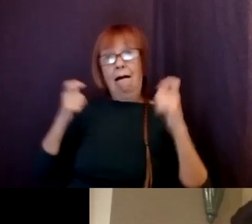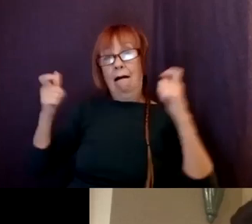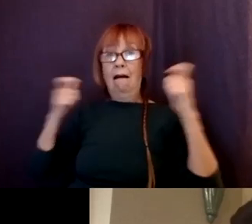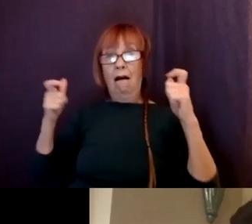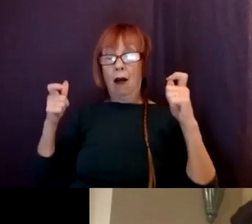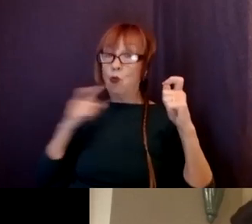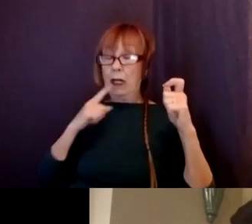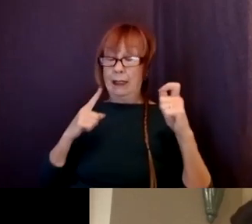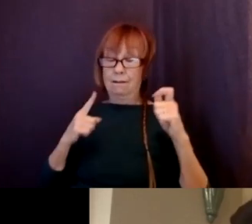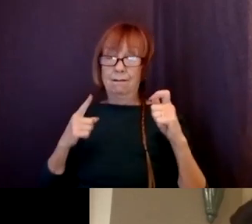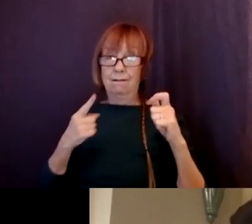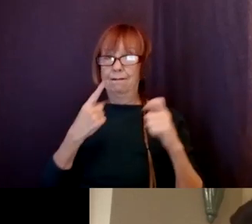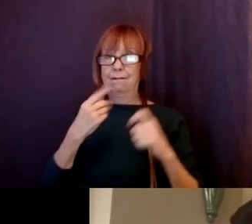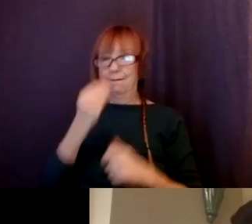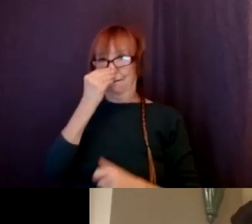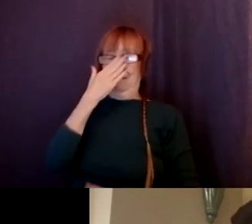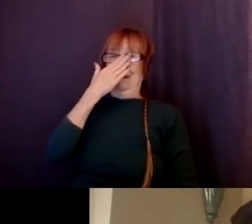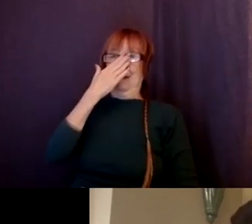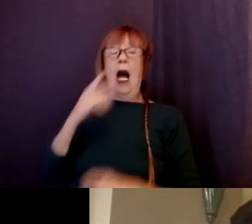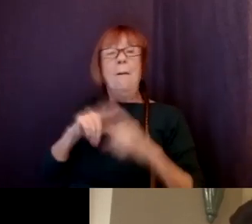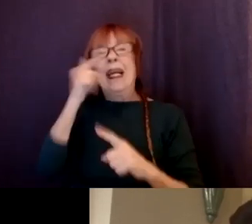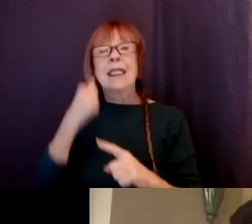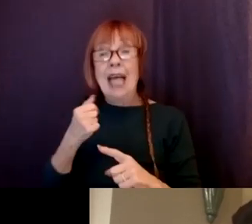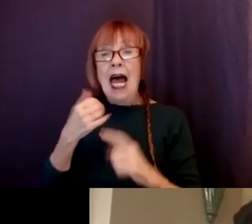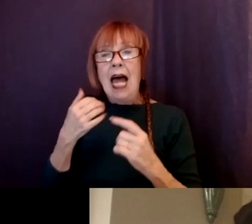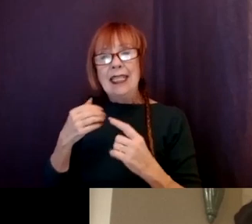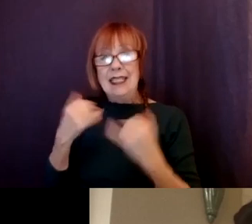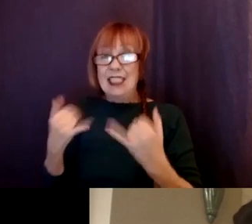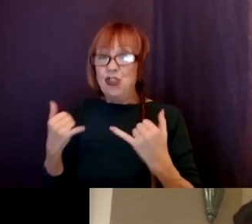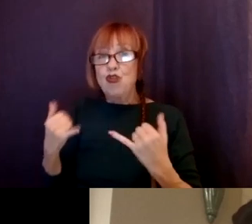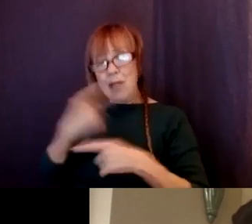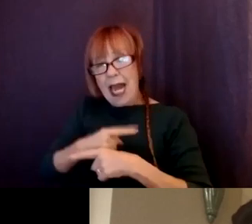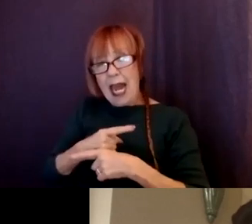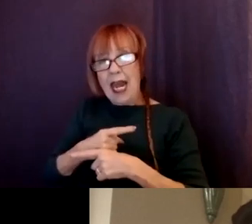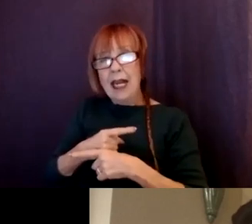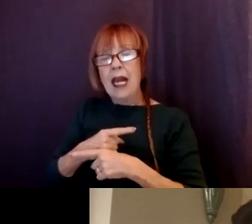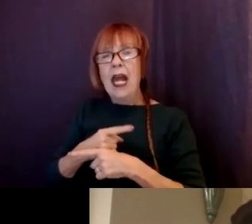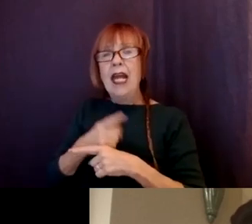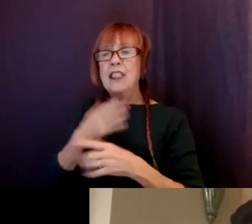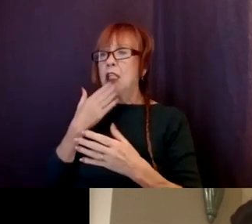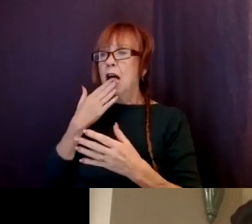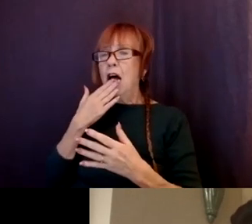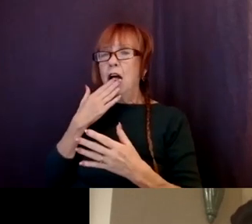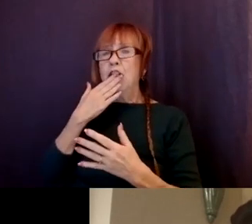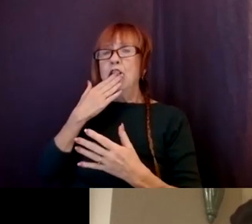I mean especially in this day and age it's so good to be real, and